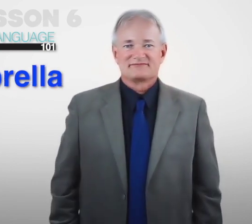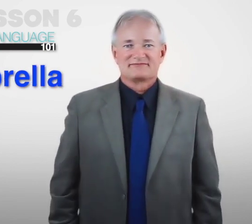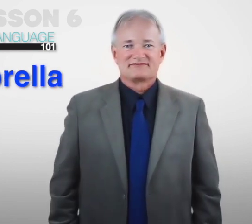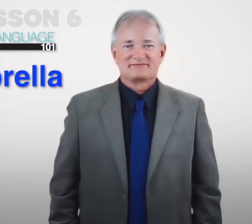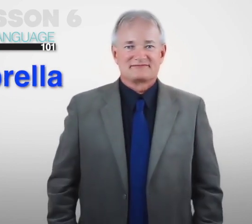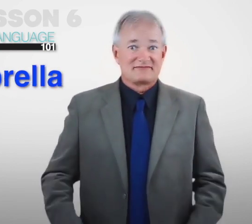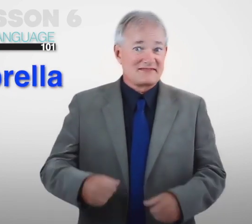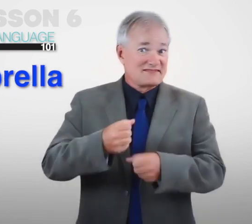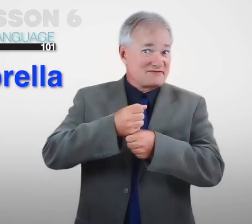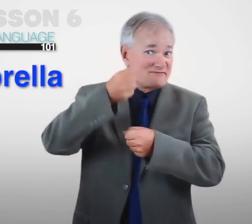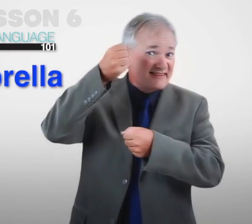Umbrella.